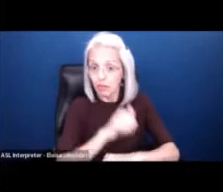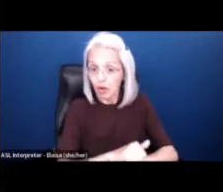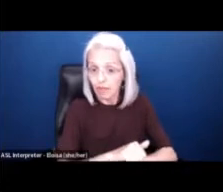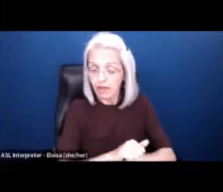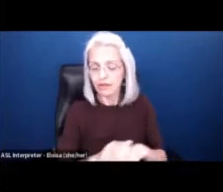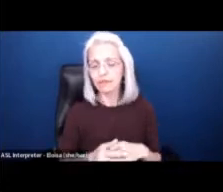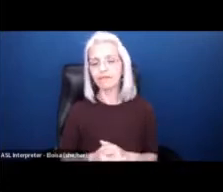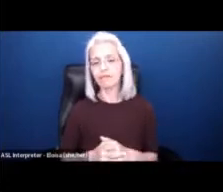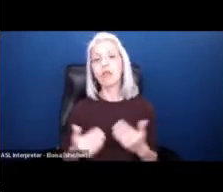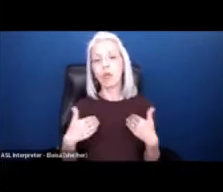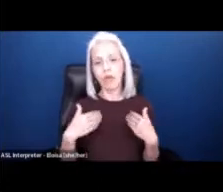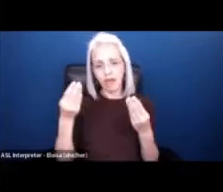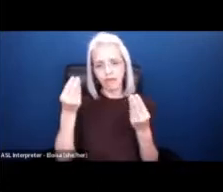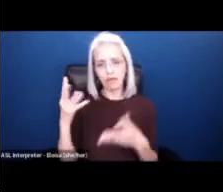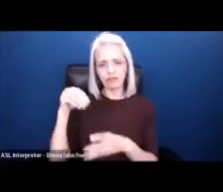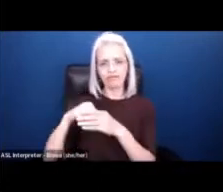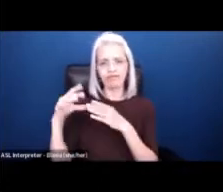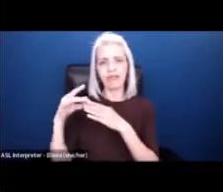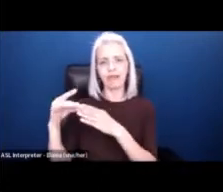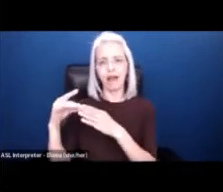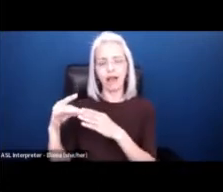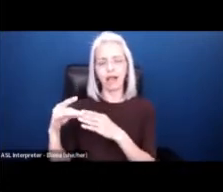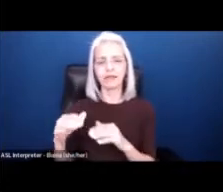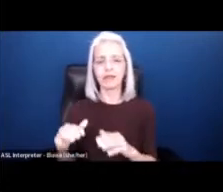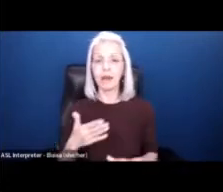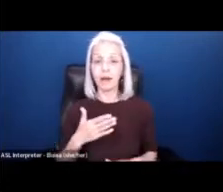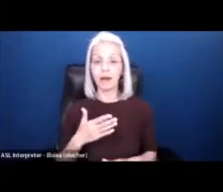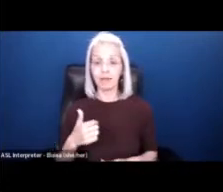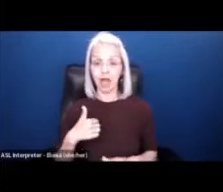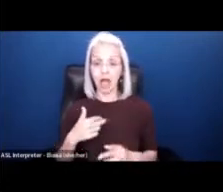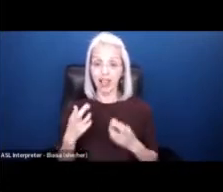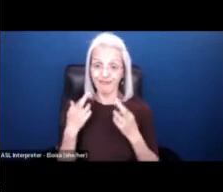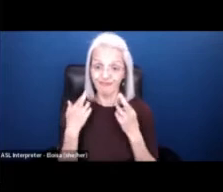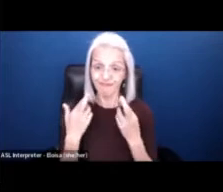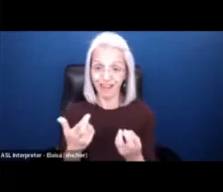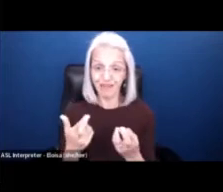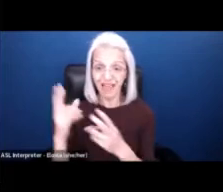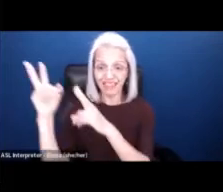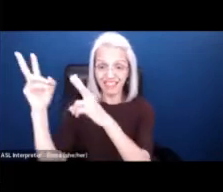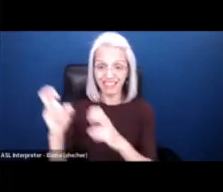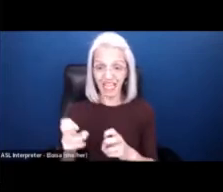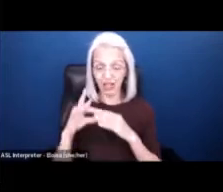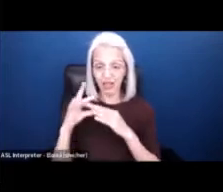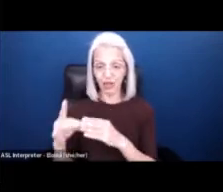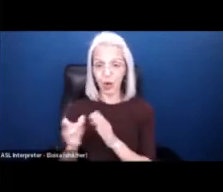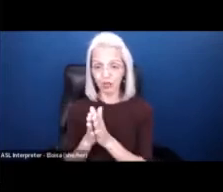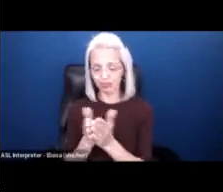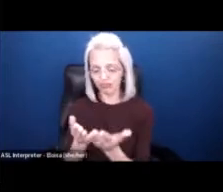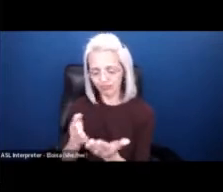that information in the guide. That's why I recommend downloading the guide and looking at more specific examples that we provide in